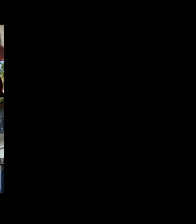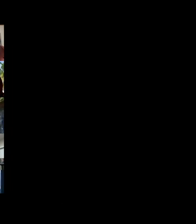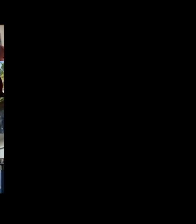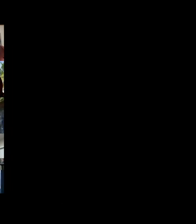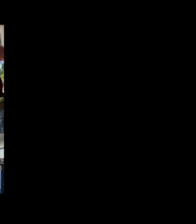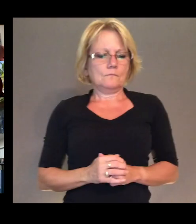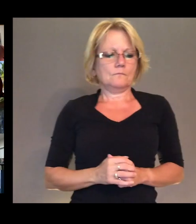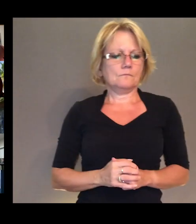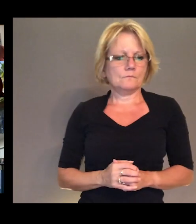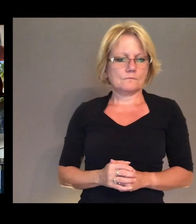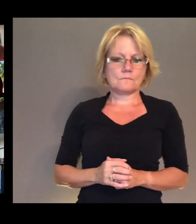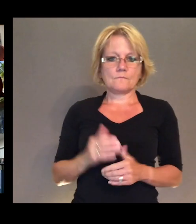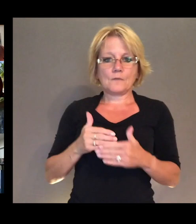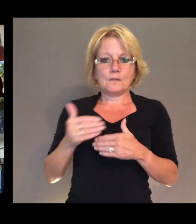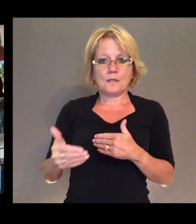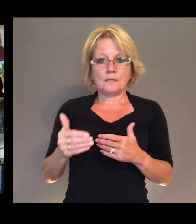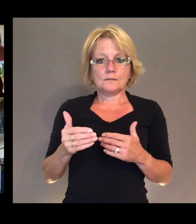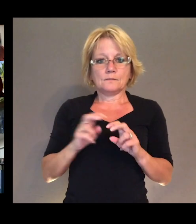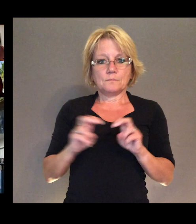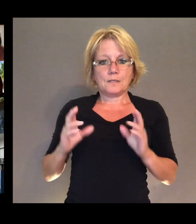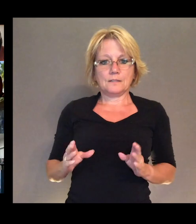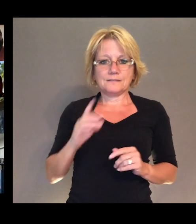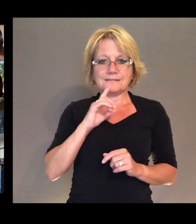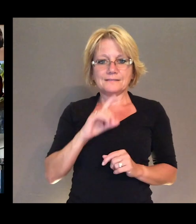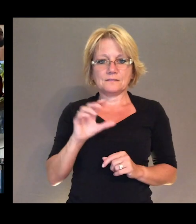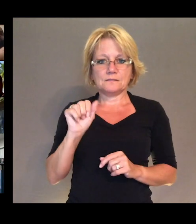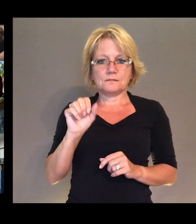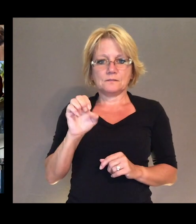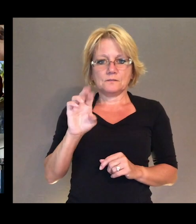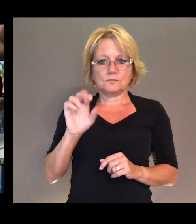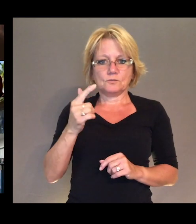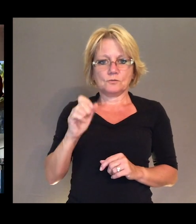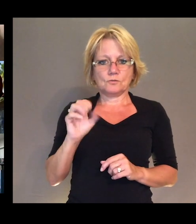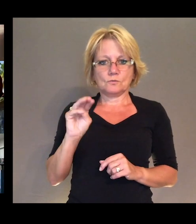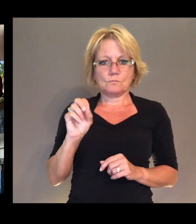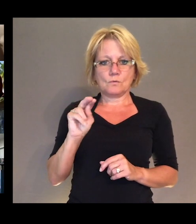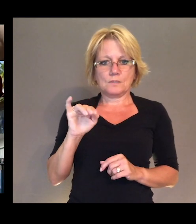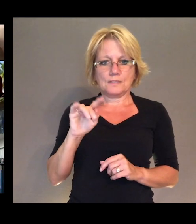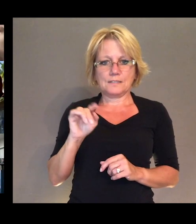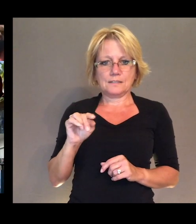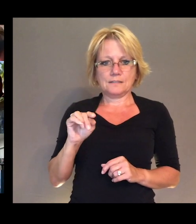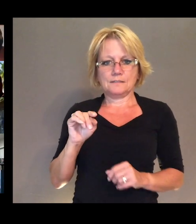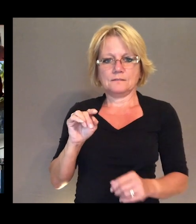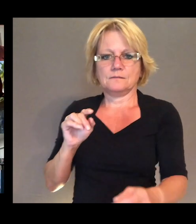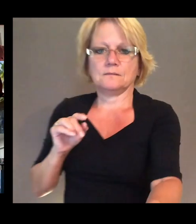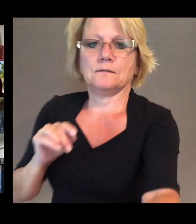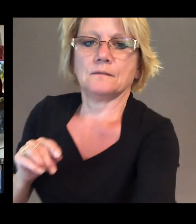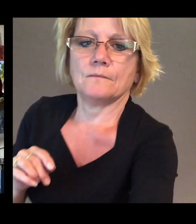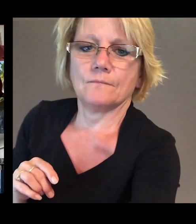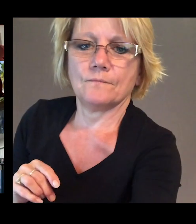but our next panelist is gonna be Serge Muniz. Serge is a technical teacher at a Graded NOV Vocational High School.